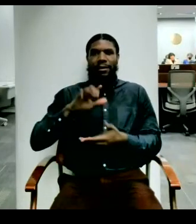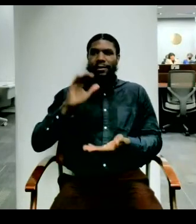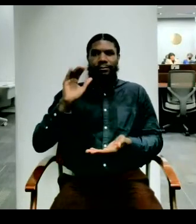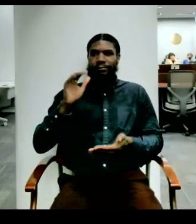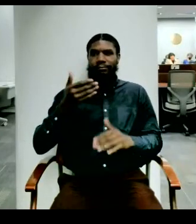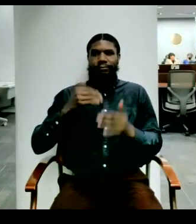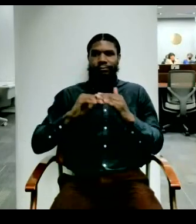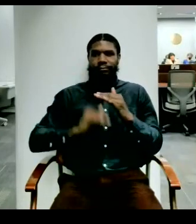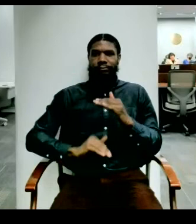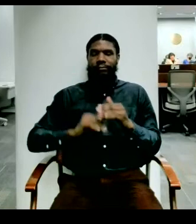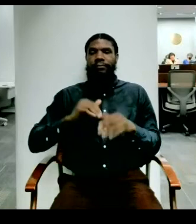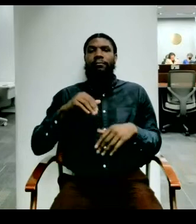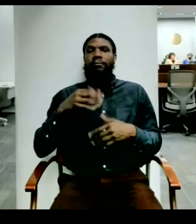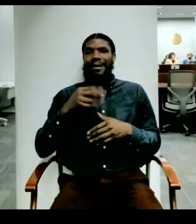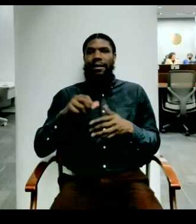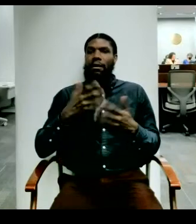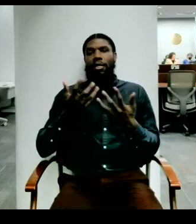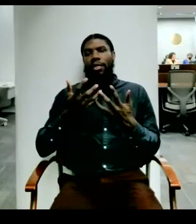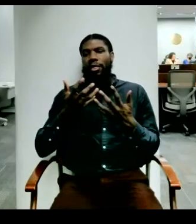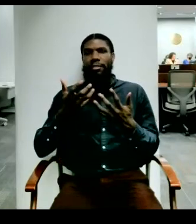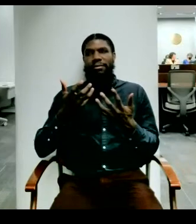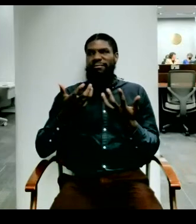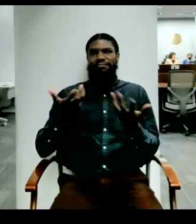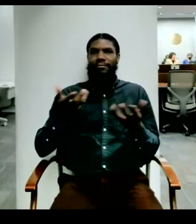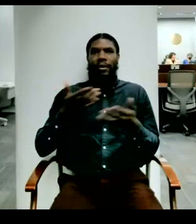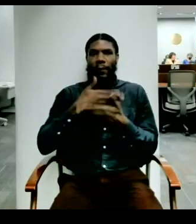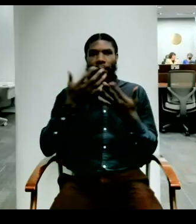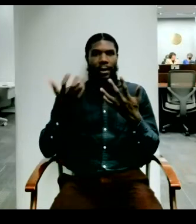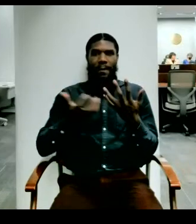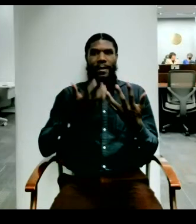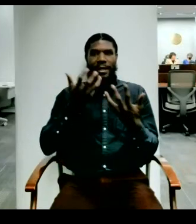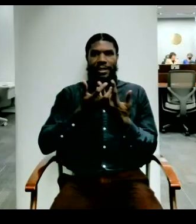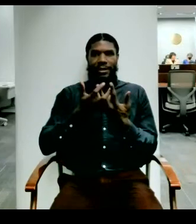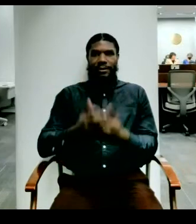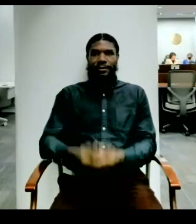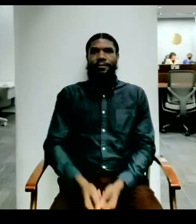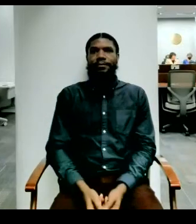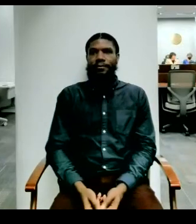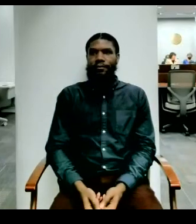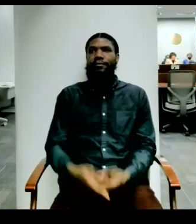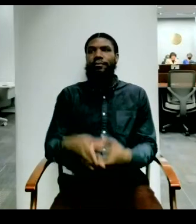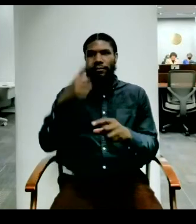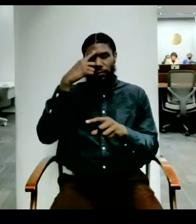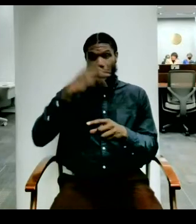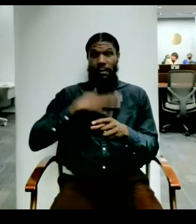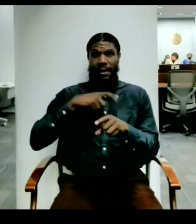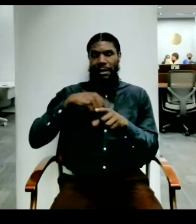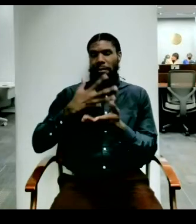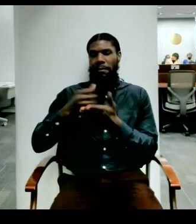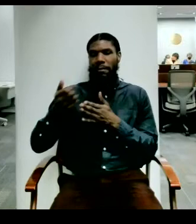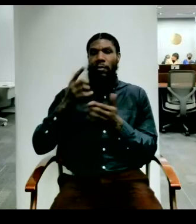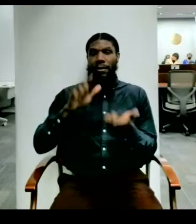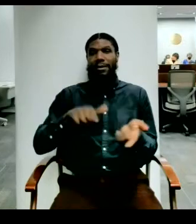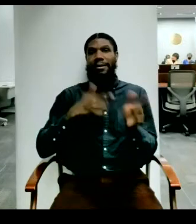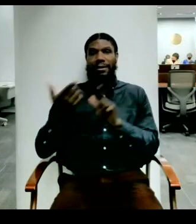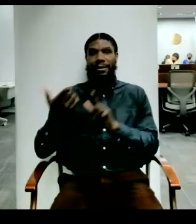All right, I think my time is up, thank you. Thank you we'll go to Commissioner Sonderling, eight minutes, thank you.